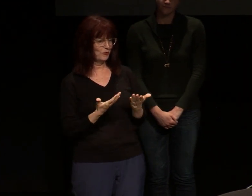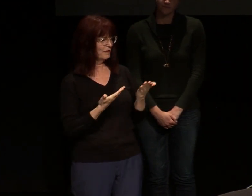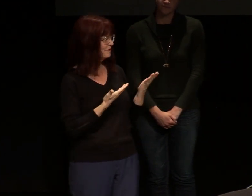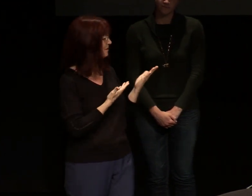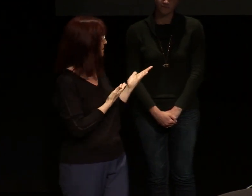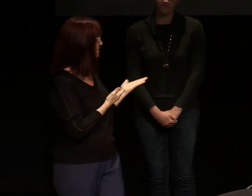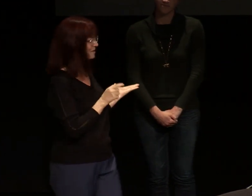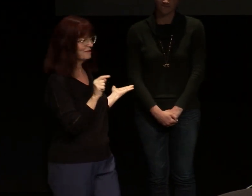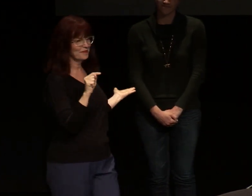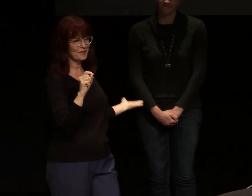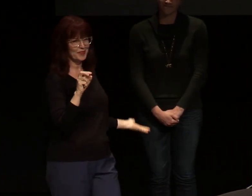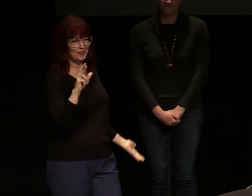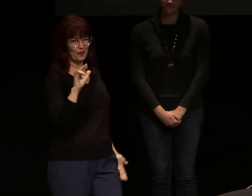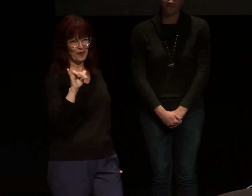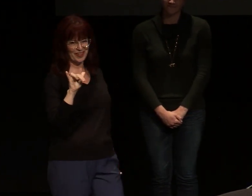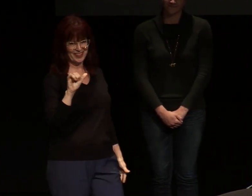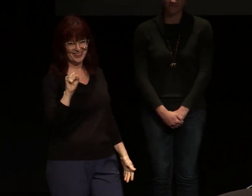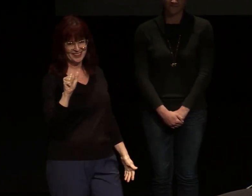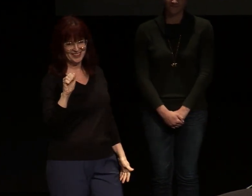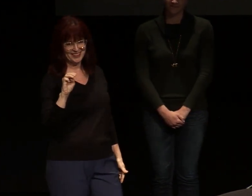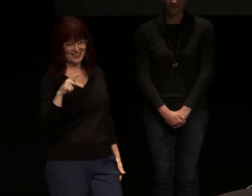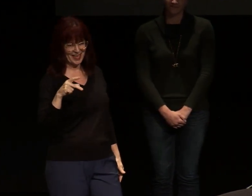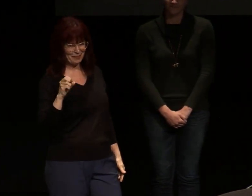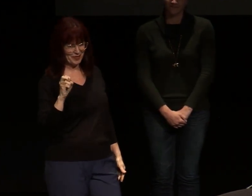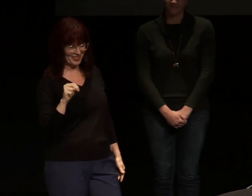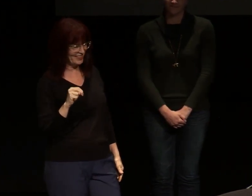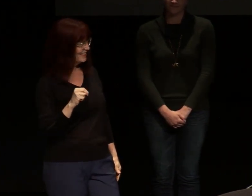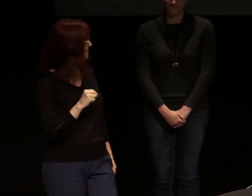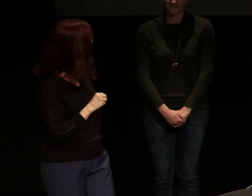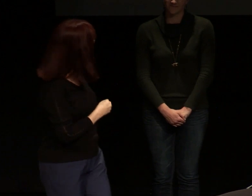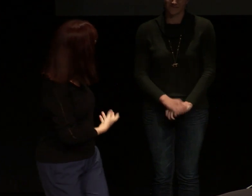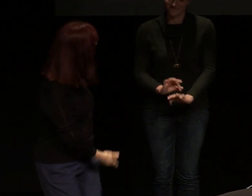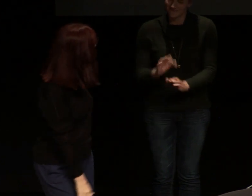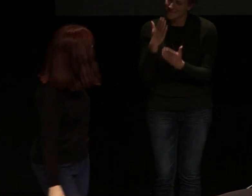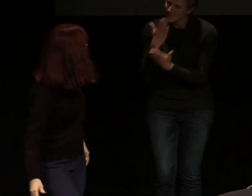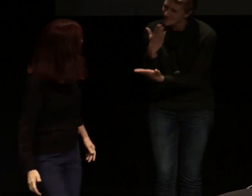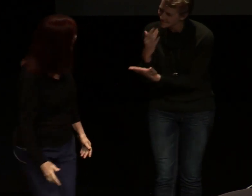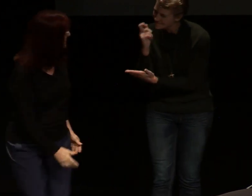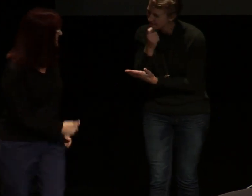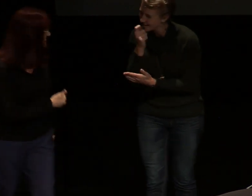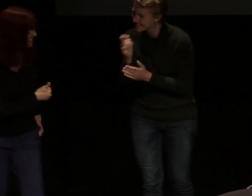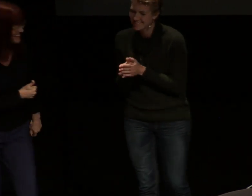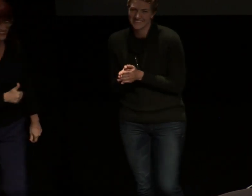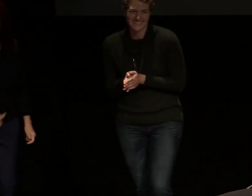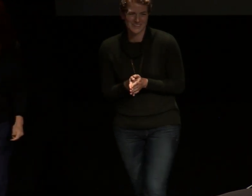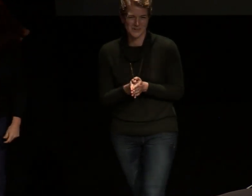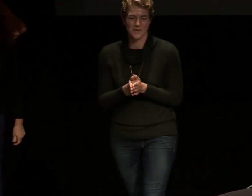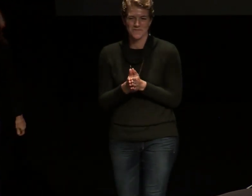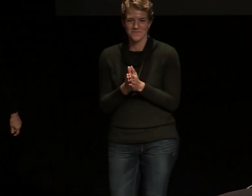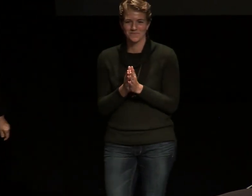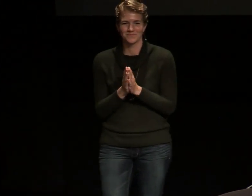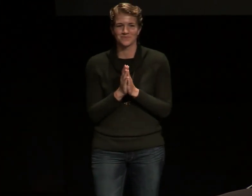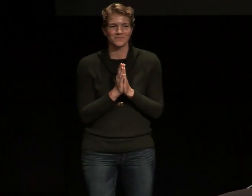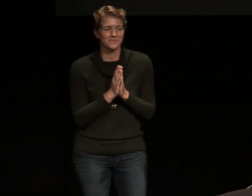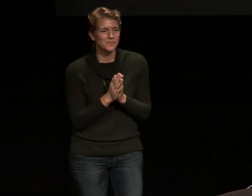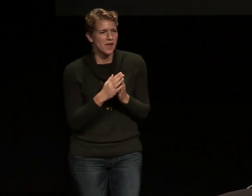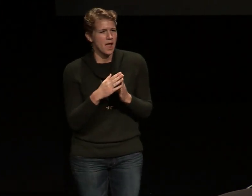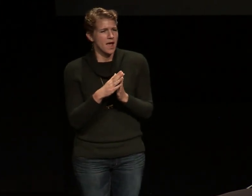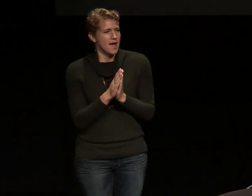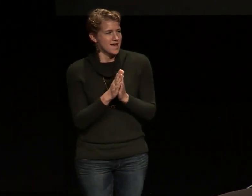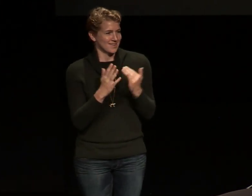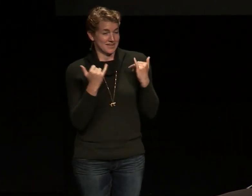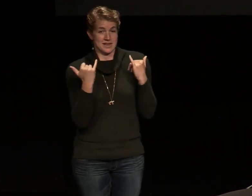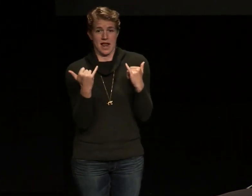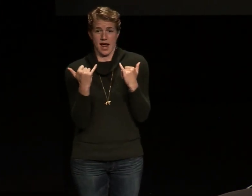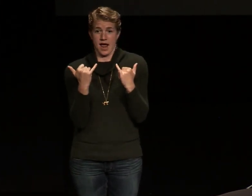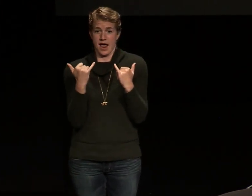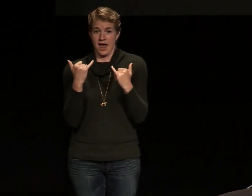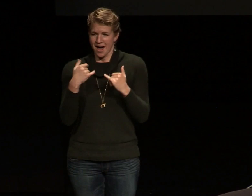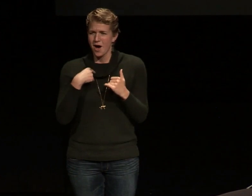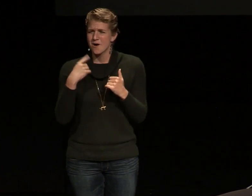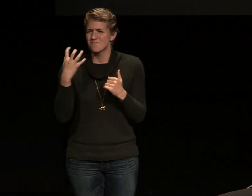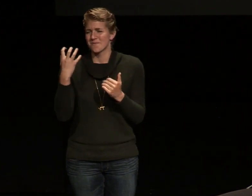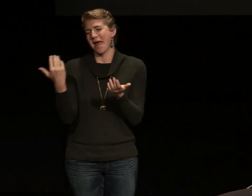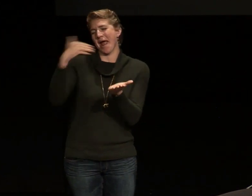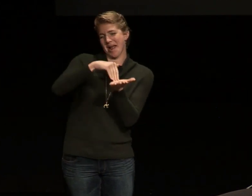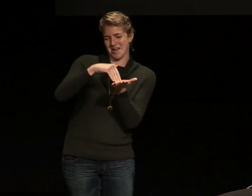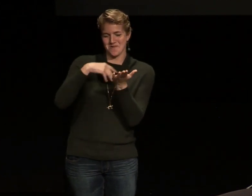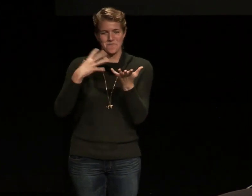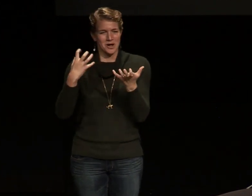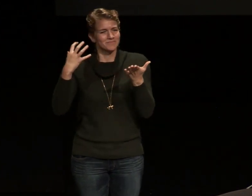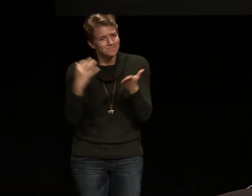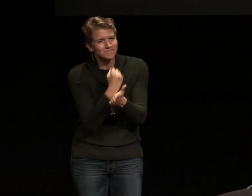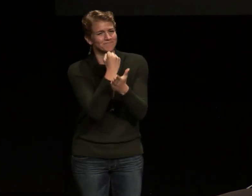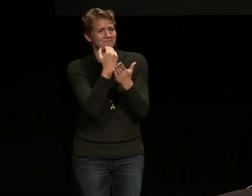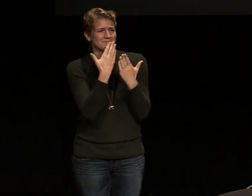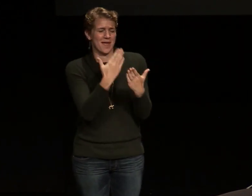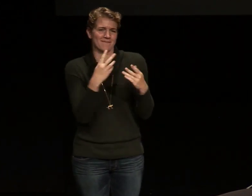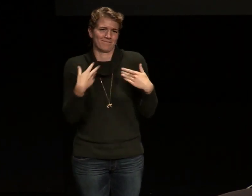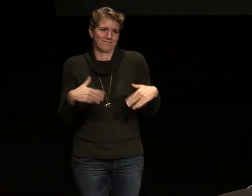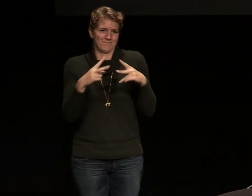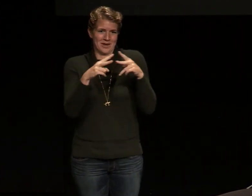new cohort this year new student Tory Sampson. [Tory:] Thank You, Peggy. So today first